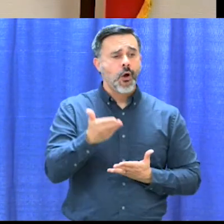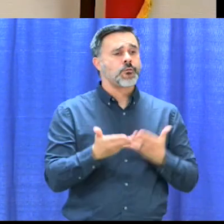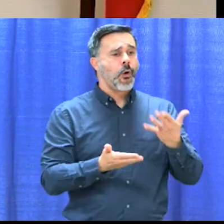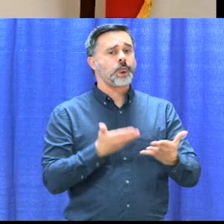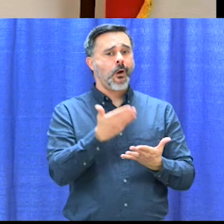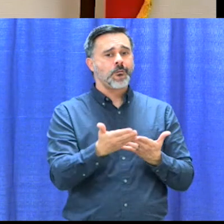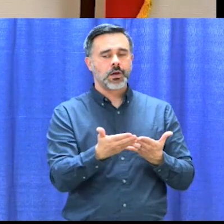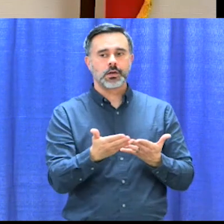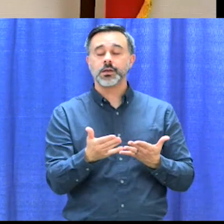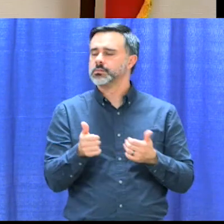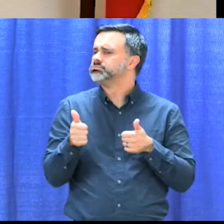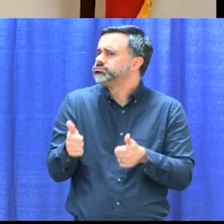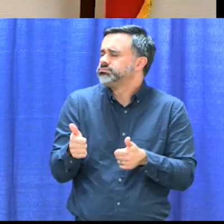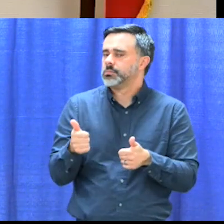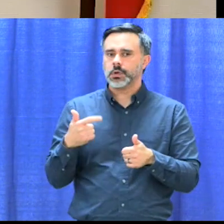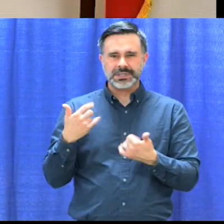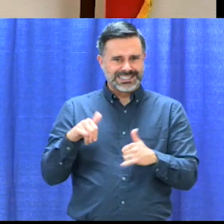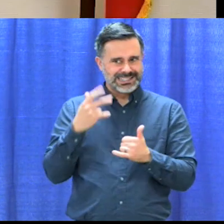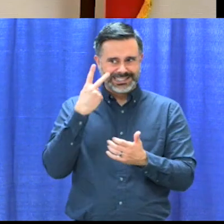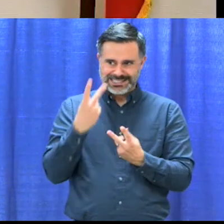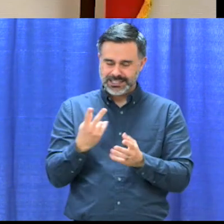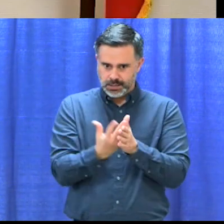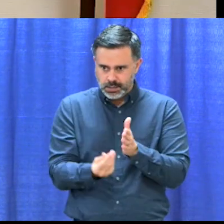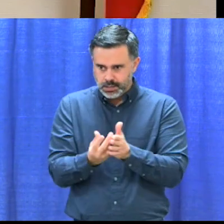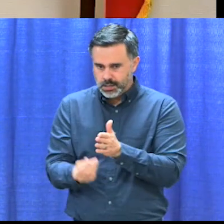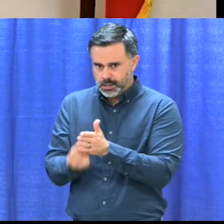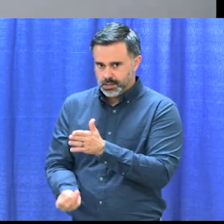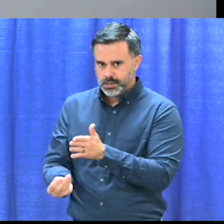we still see huge gaps in connectivity that you heard about today.